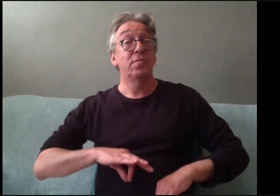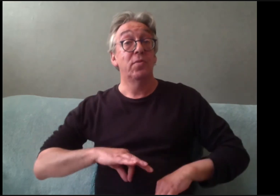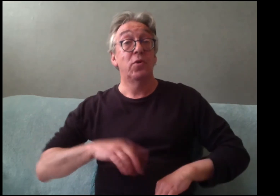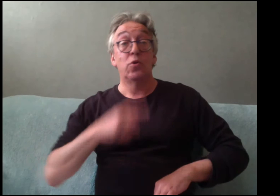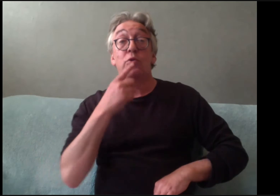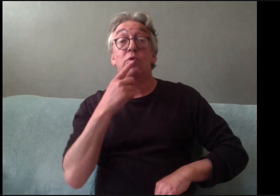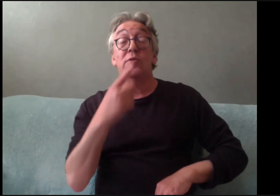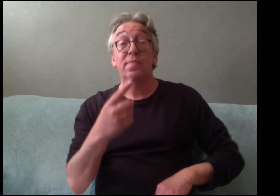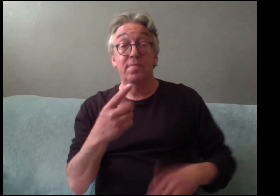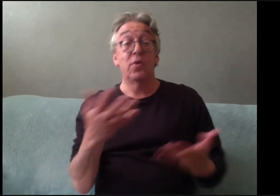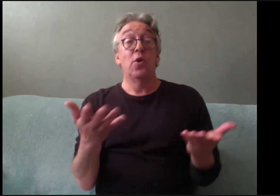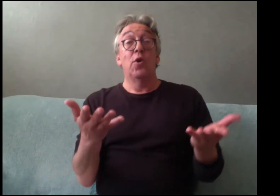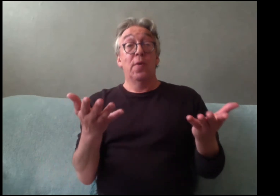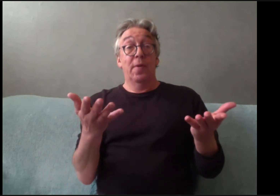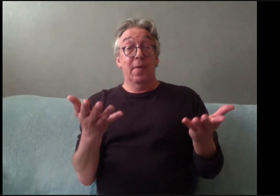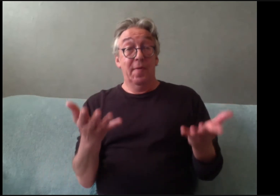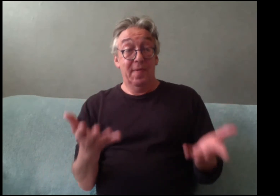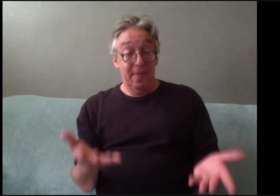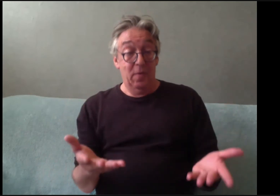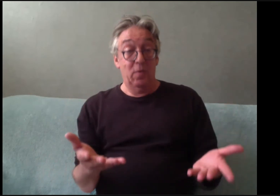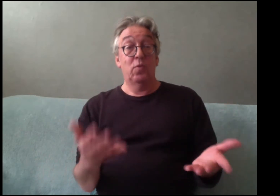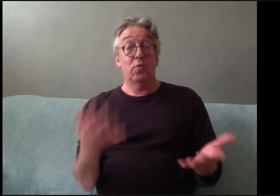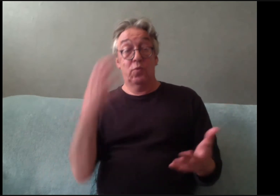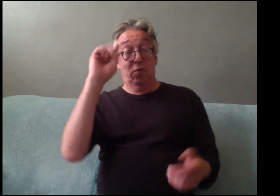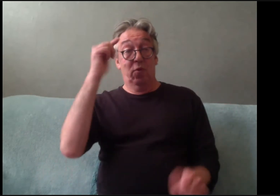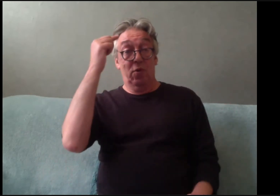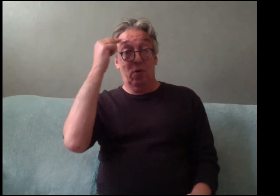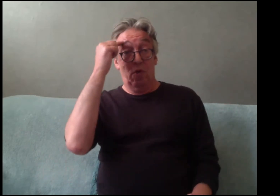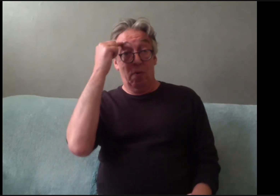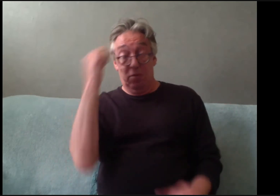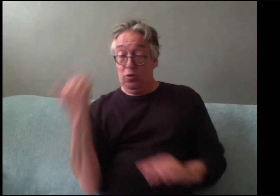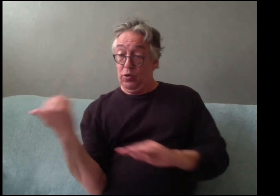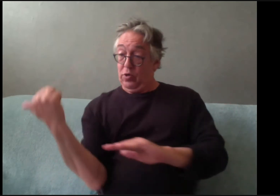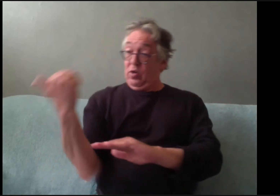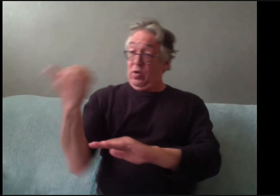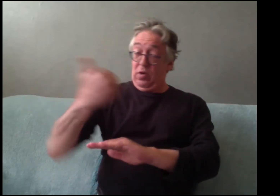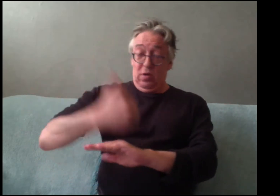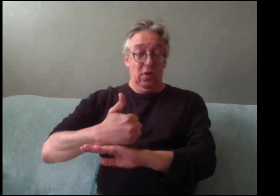of the evolution of the epidemic in the specifics sector of disability.